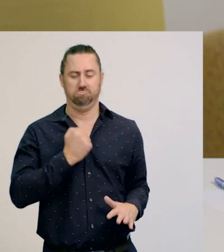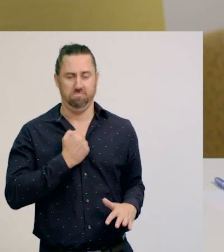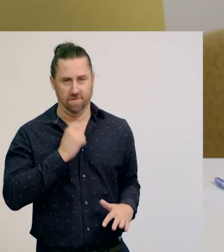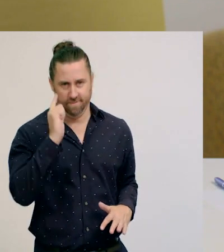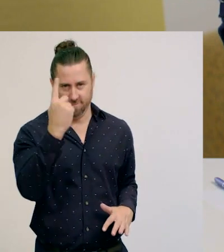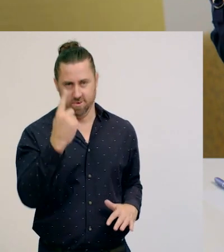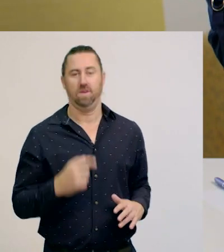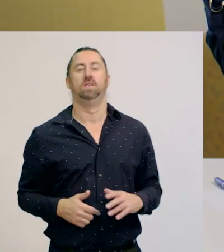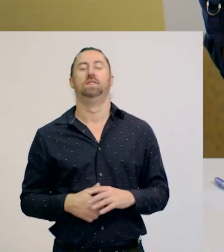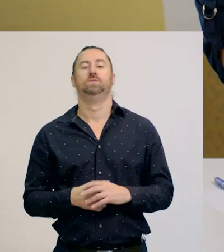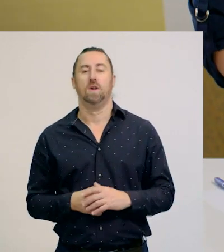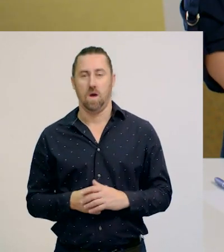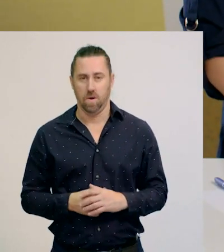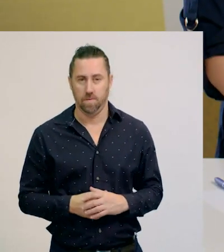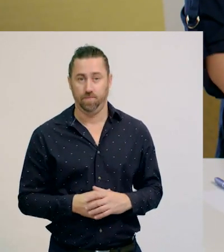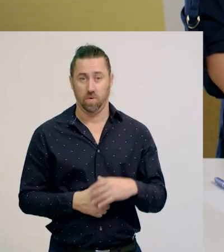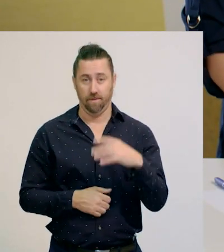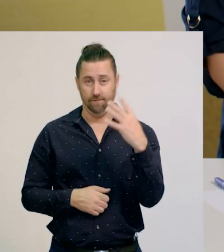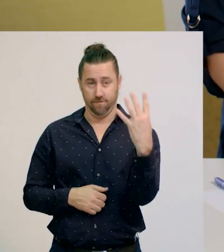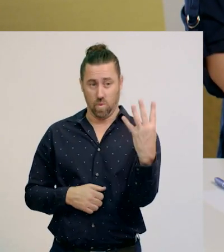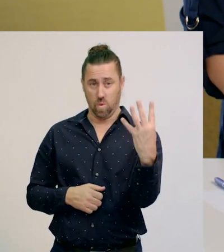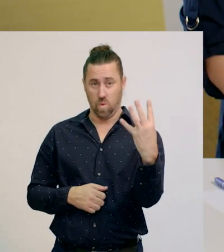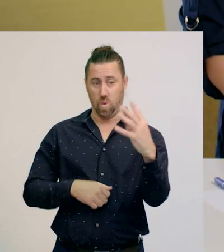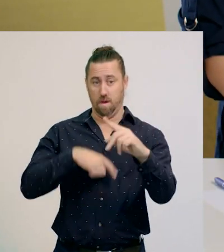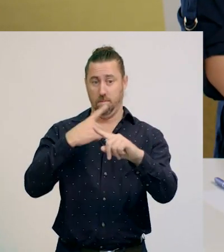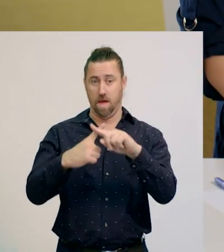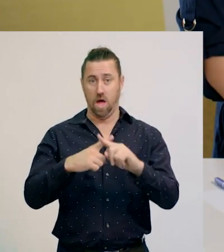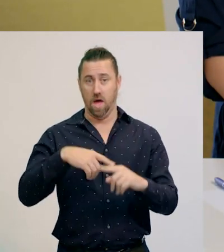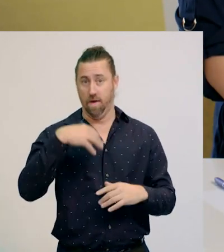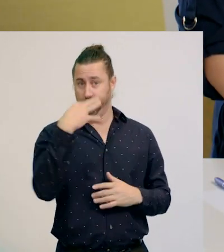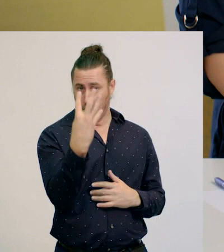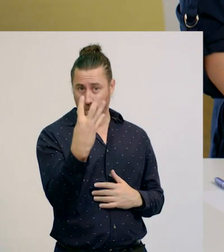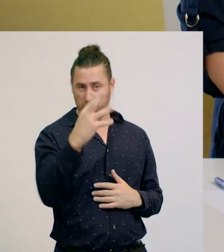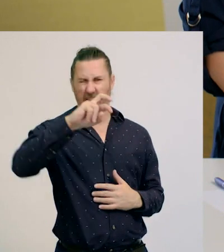Jen, I've written 4 multiplied by 4, which equals 16,